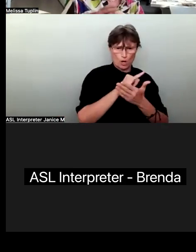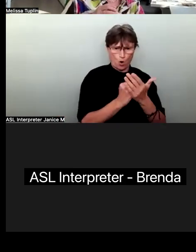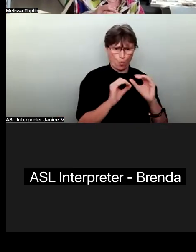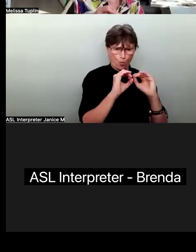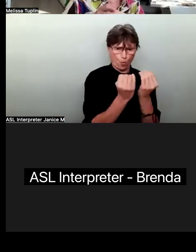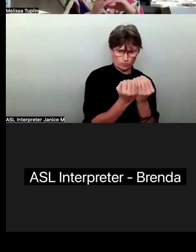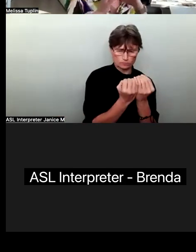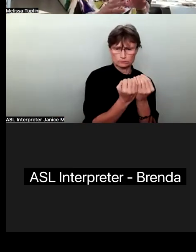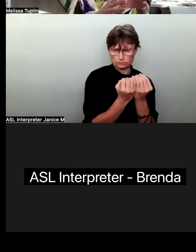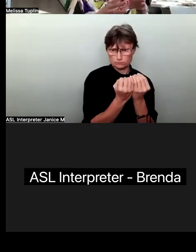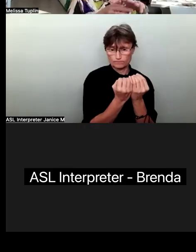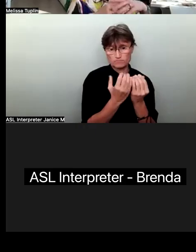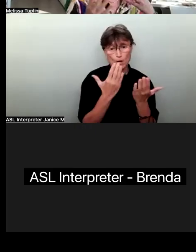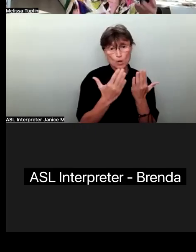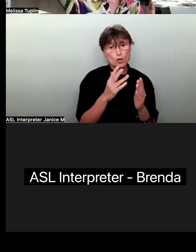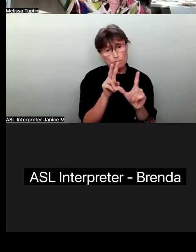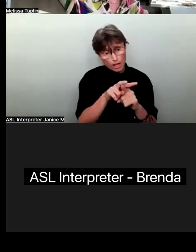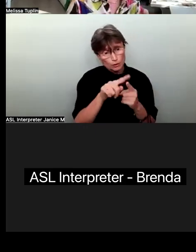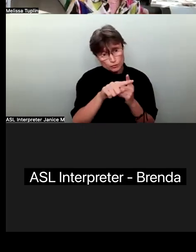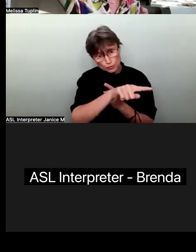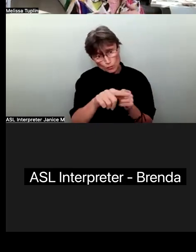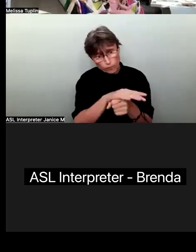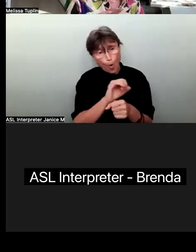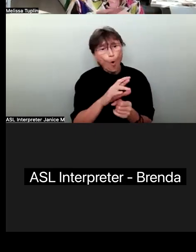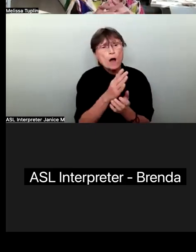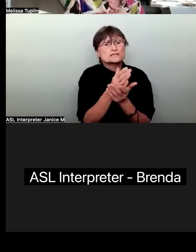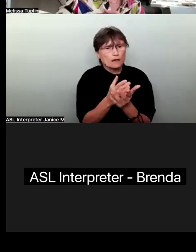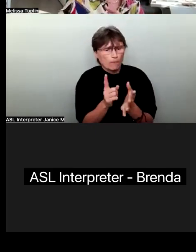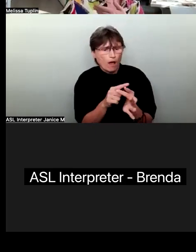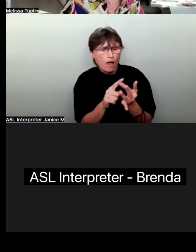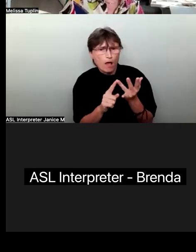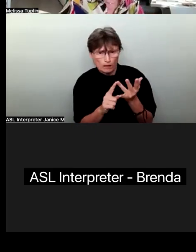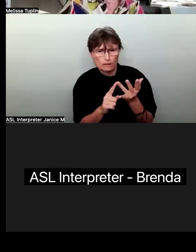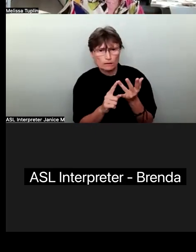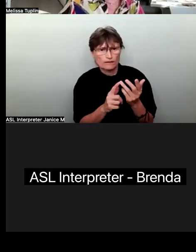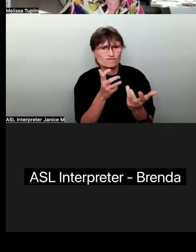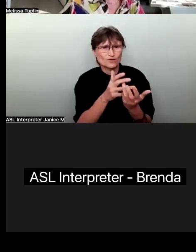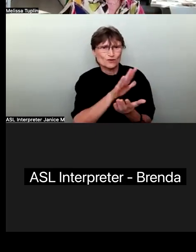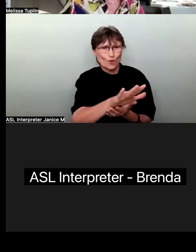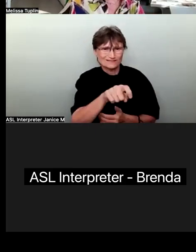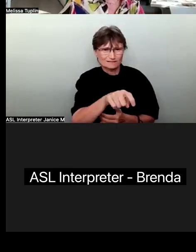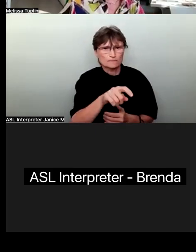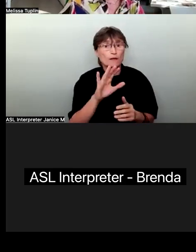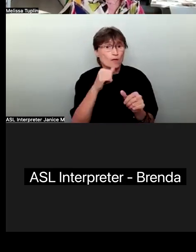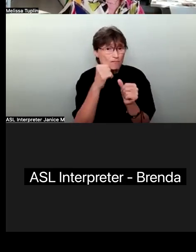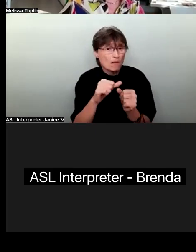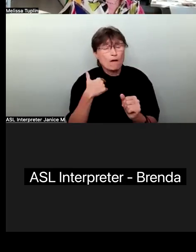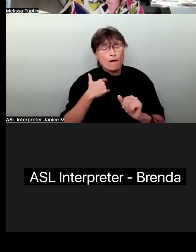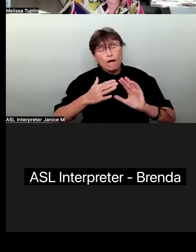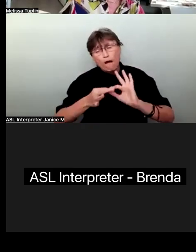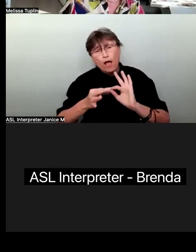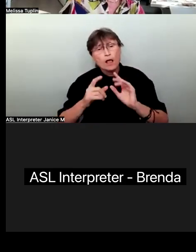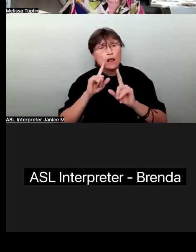may apply to you in full or only partially, so please know that I am speaking in averages here.